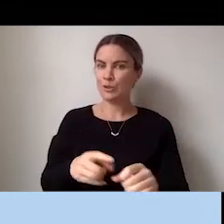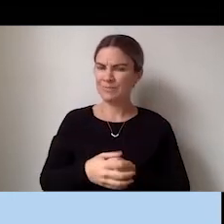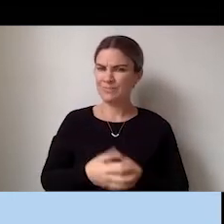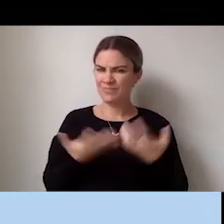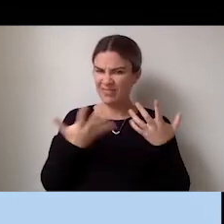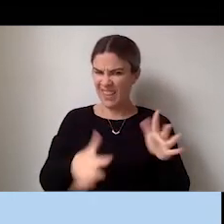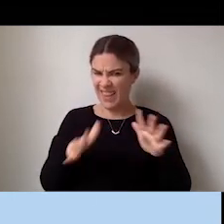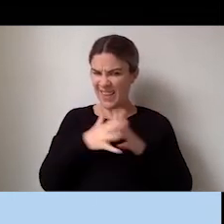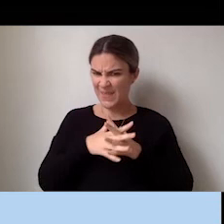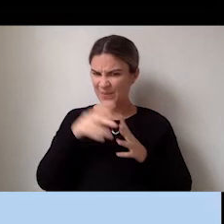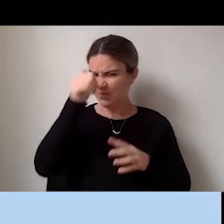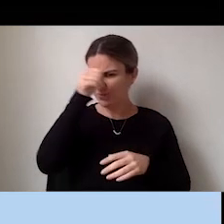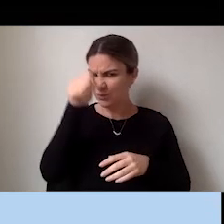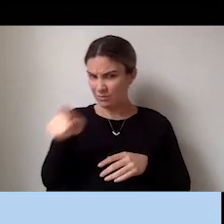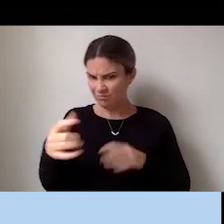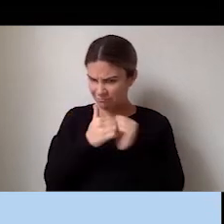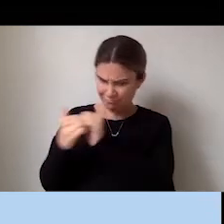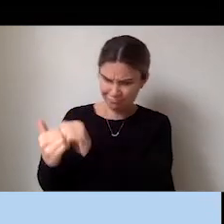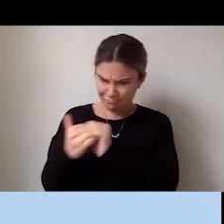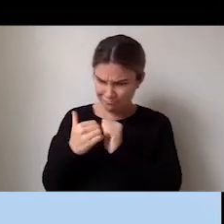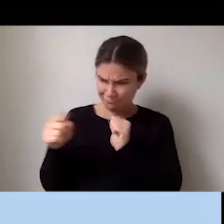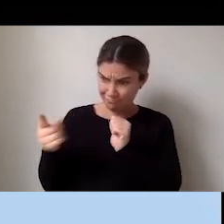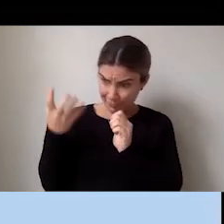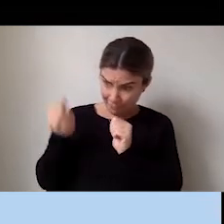How do we know who we can talk to? I suppose